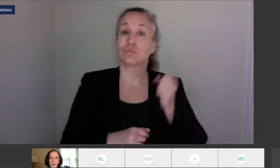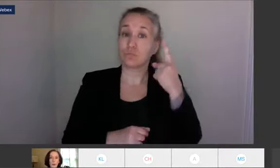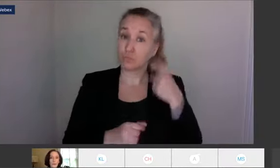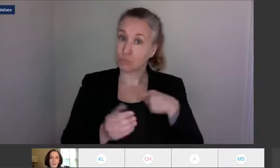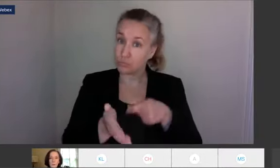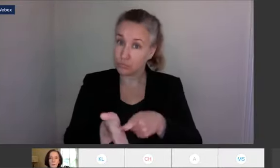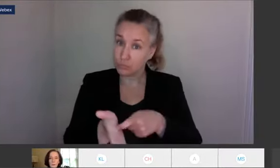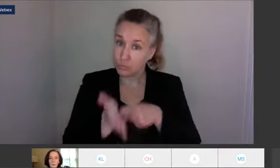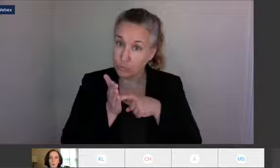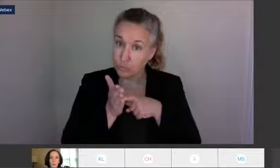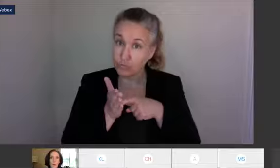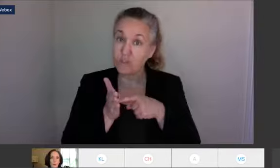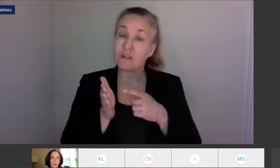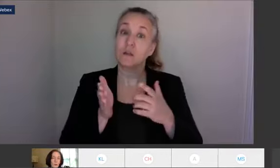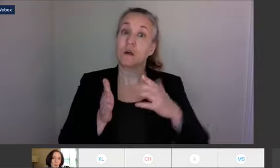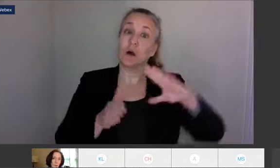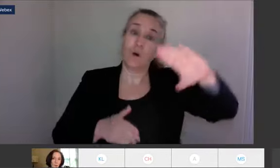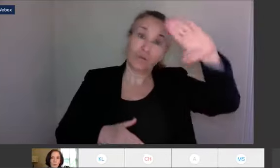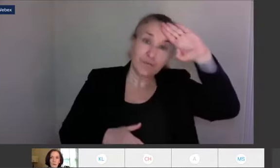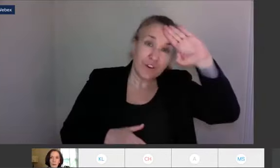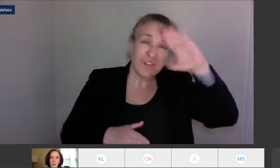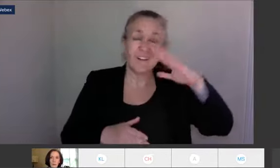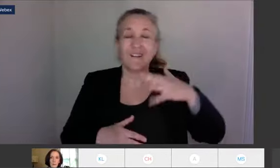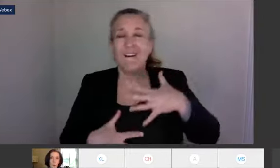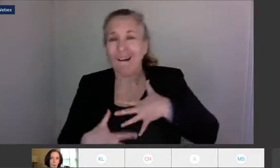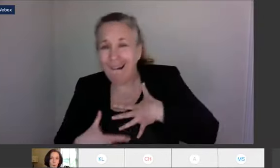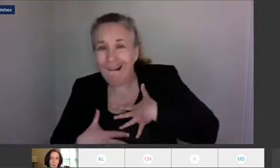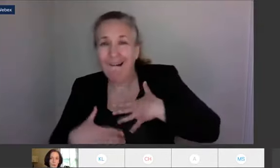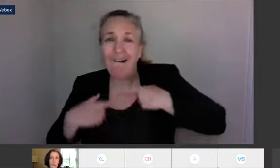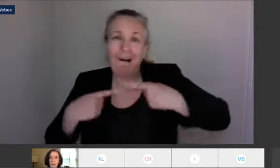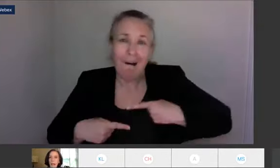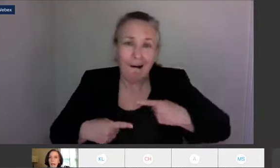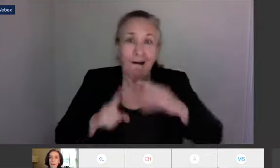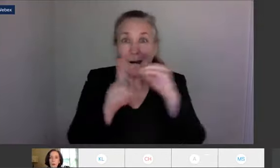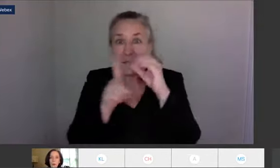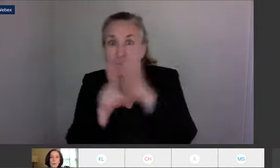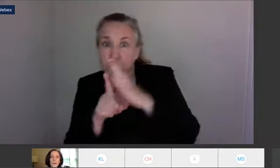you have symptoms or that you know that you've been exposed anyone who would